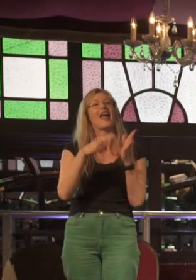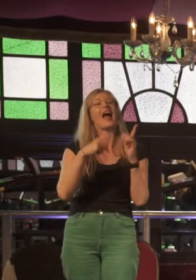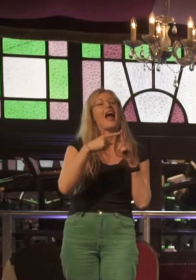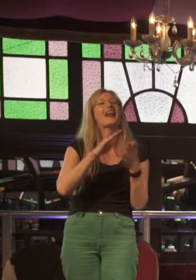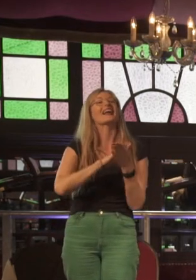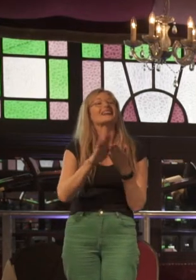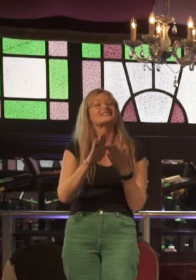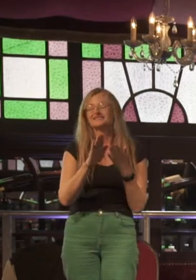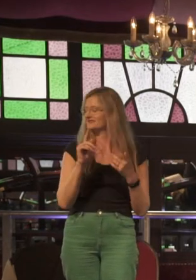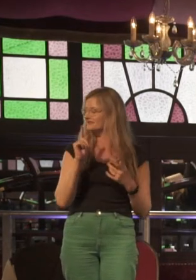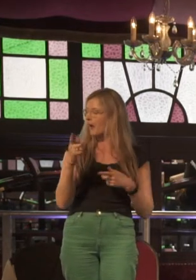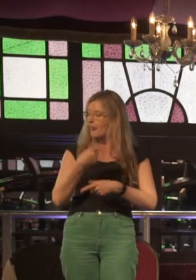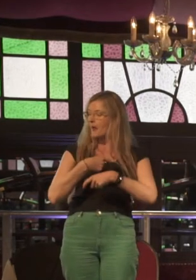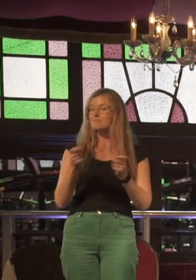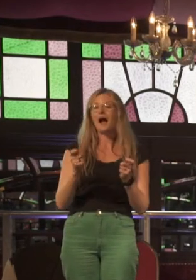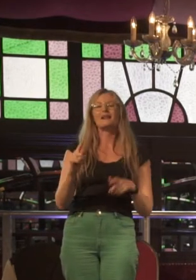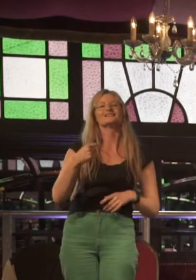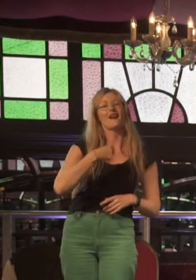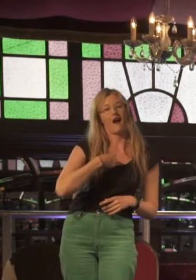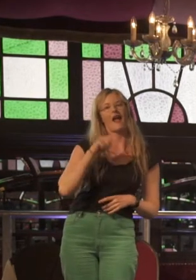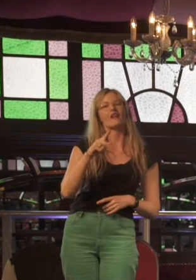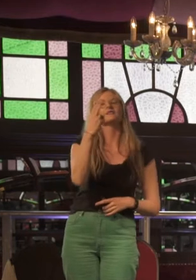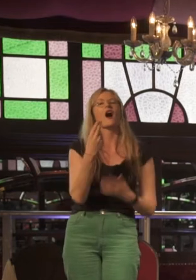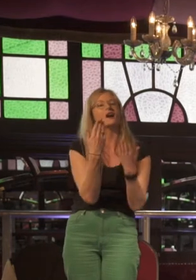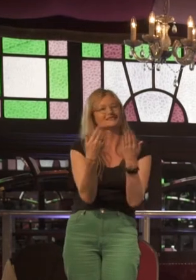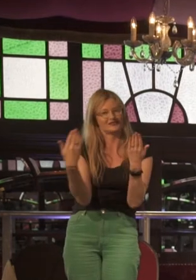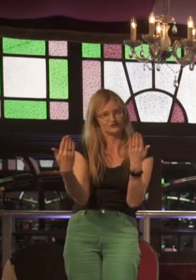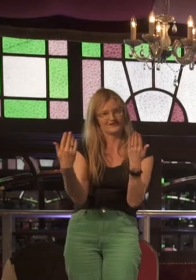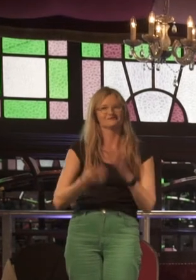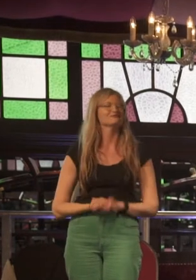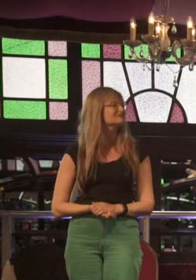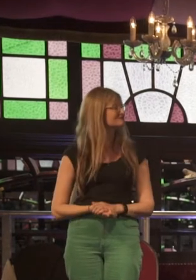And Leighanne Higgins, for The Marketplace and I, which was an art exhibition of her work.